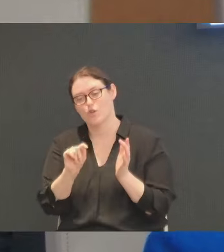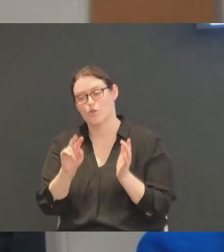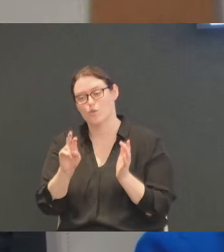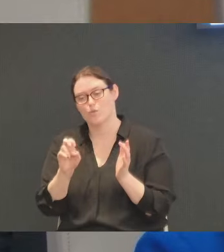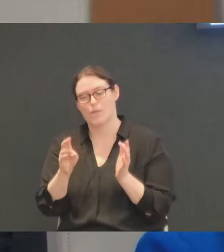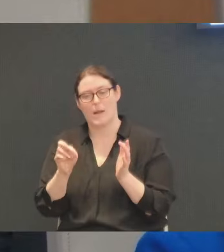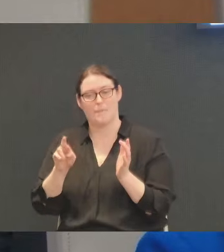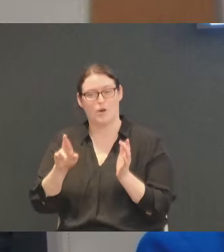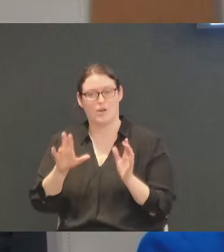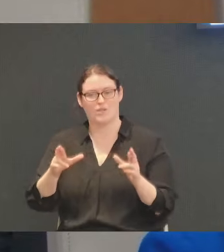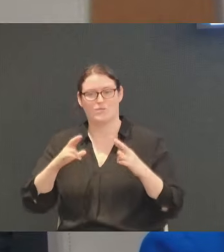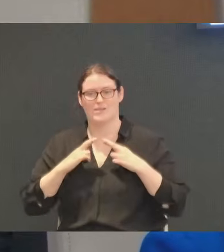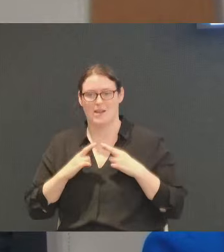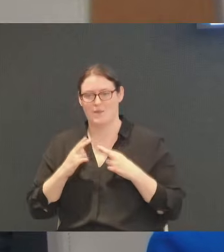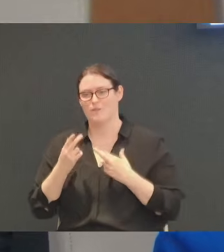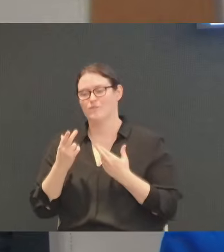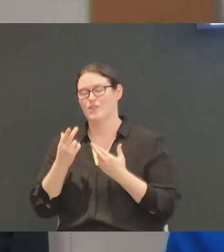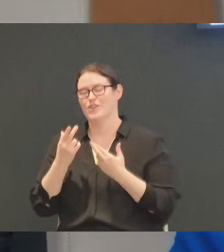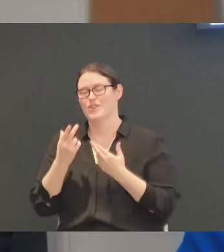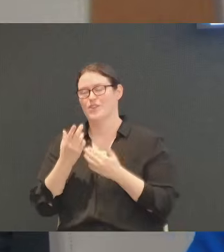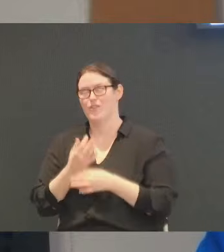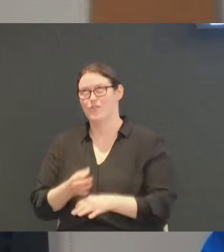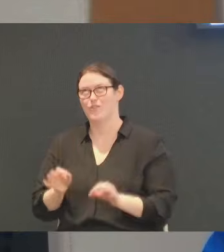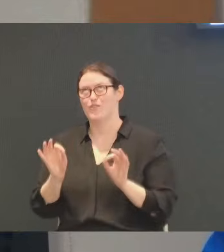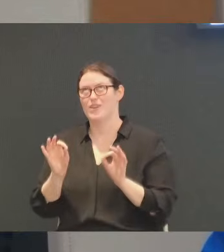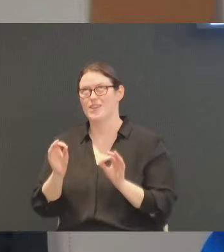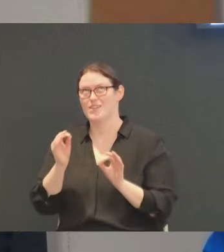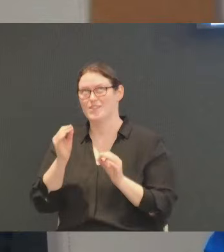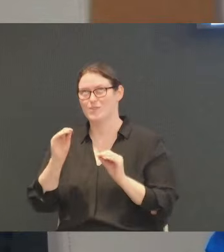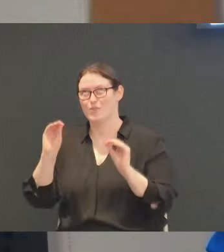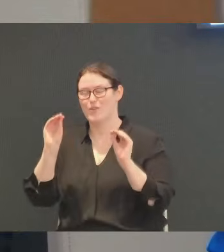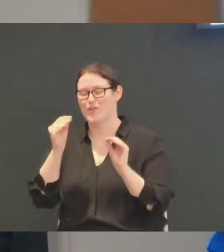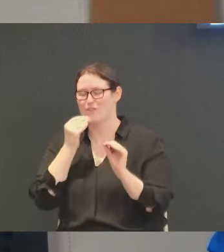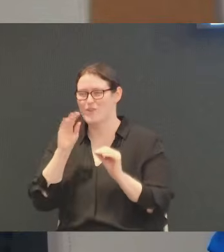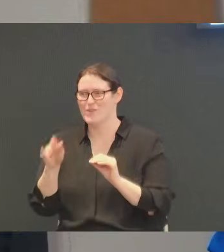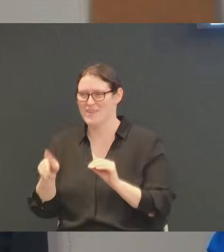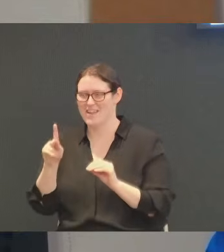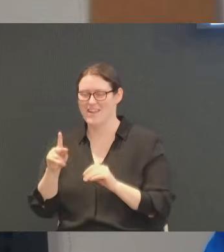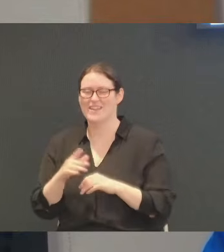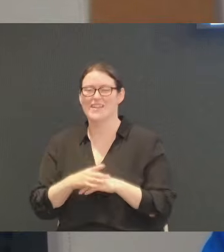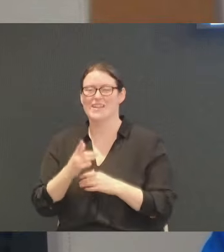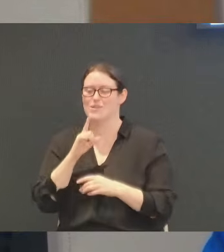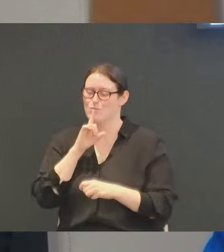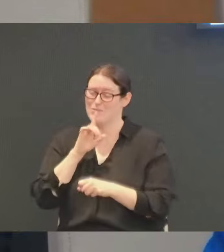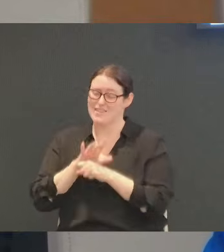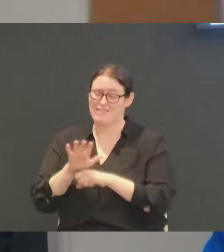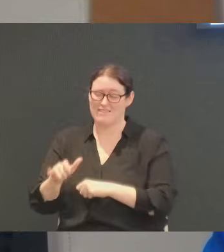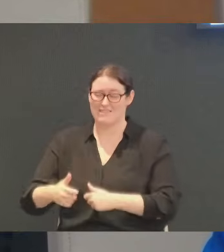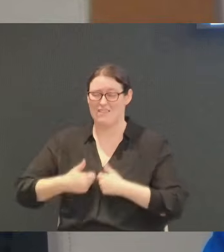the Freestore Foodbank and Kurt has dedicated his life to the Freestore Foodbank and has done